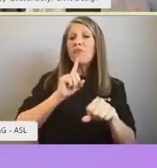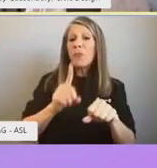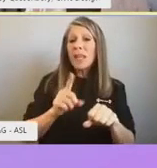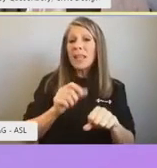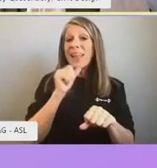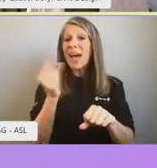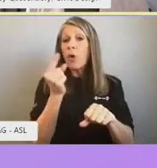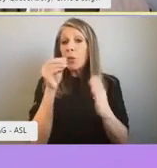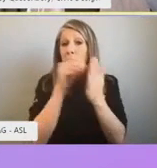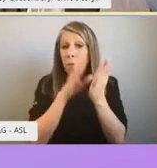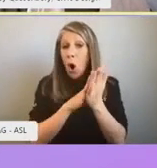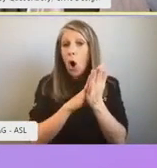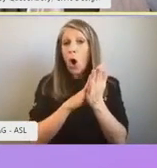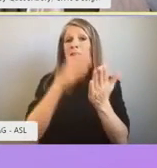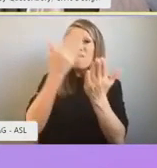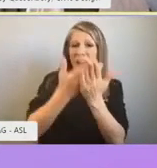voting and having